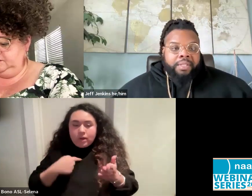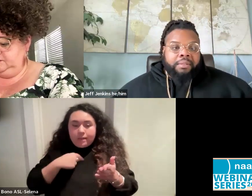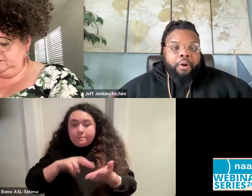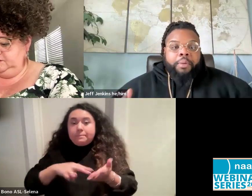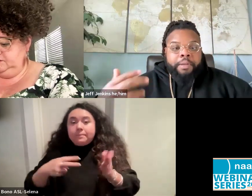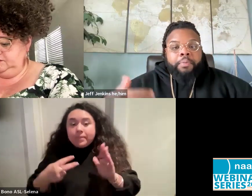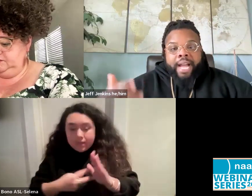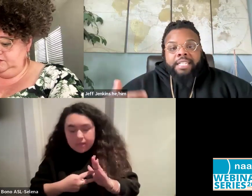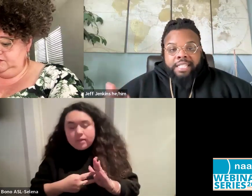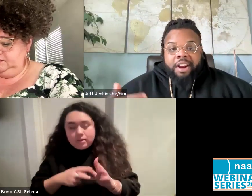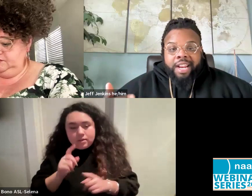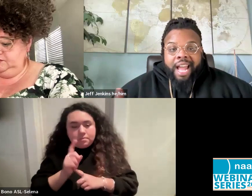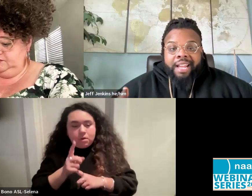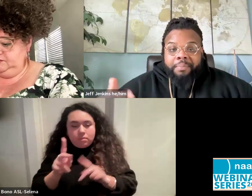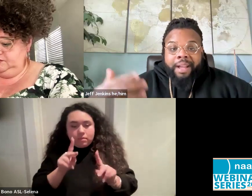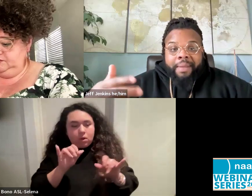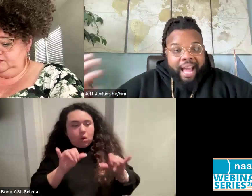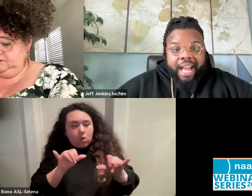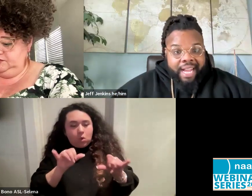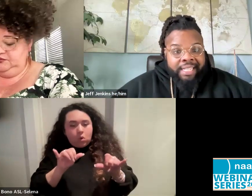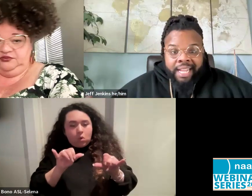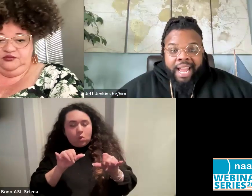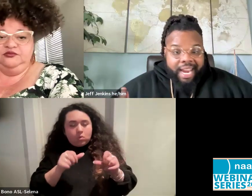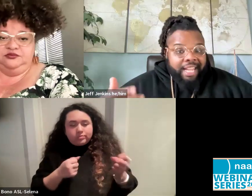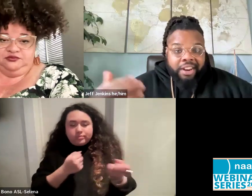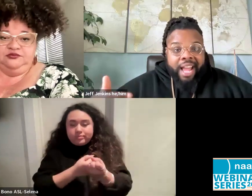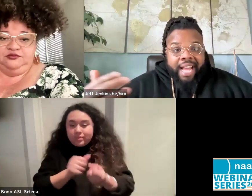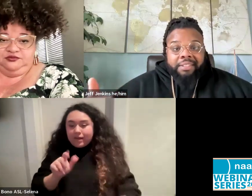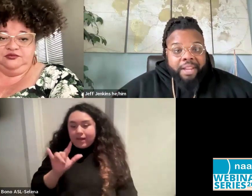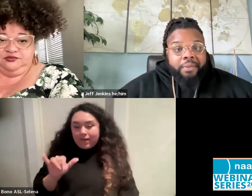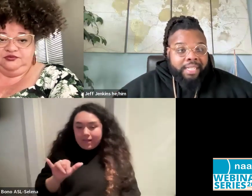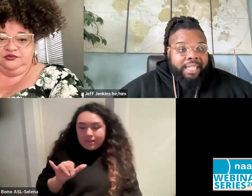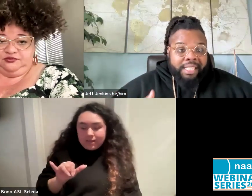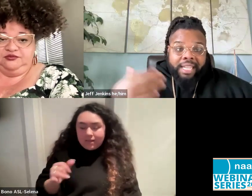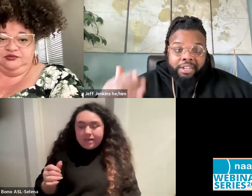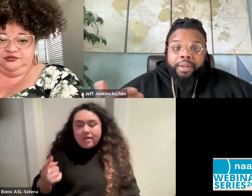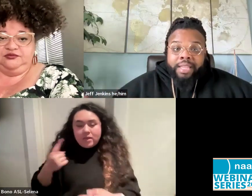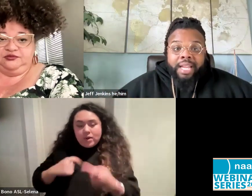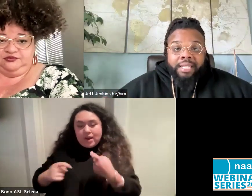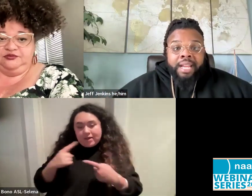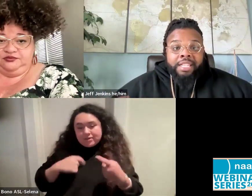was the moment people actually started like becoming allies. And they started asking me questions and doing things